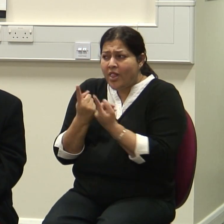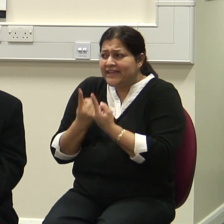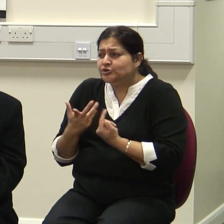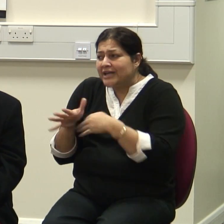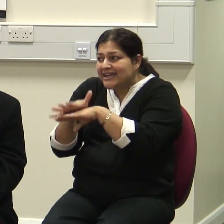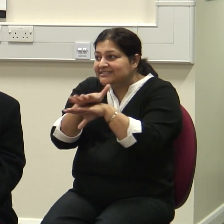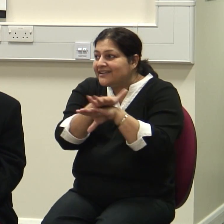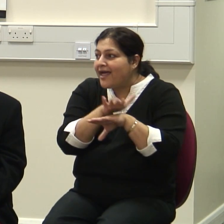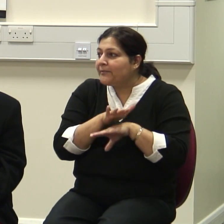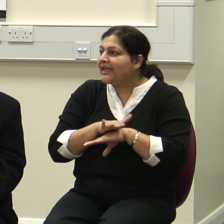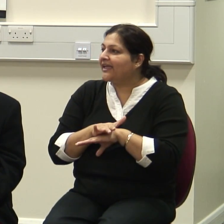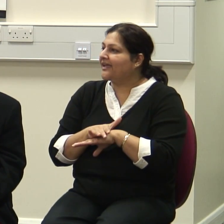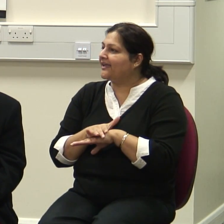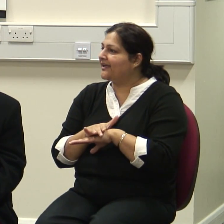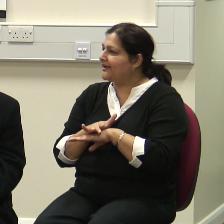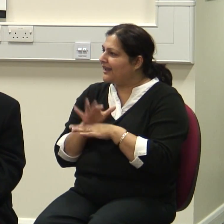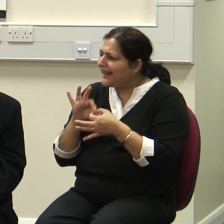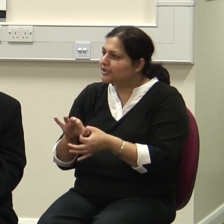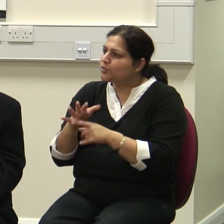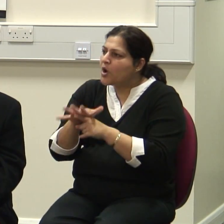issues. Around the issue of coercion, that is always the cutting edge.